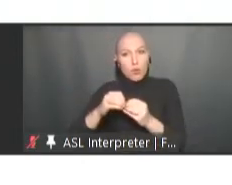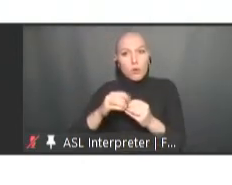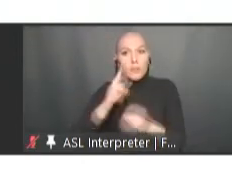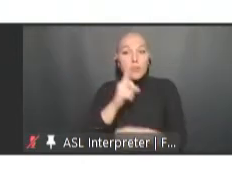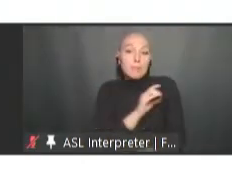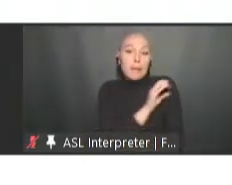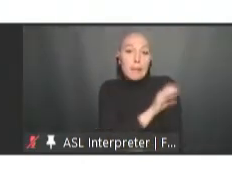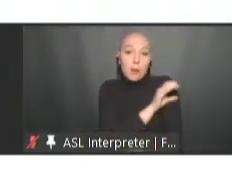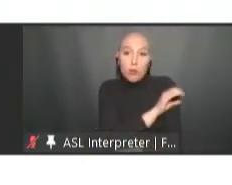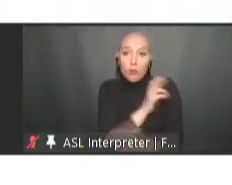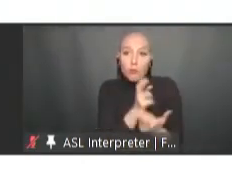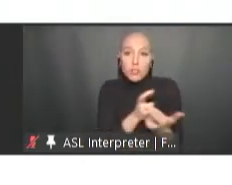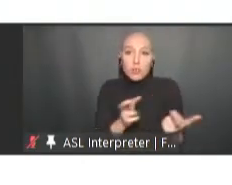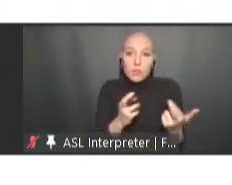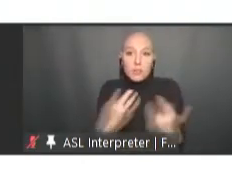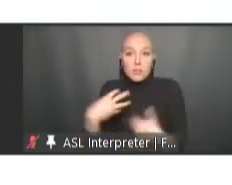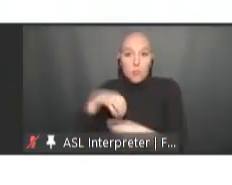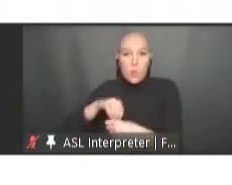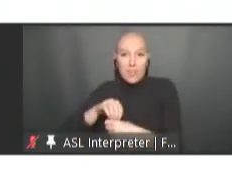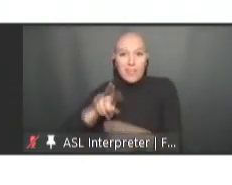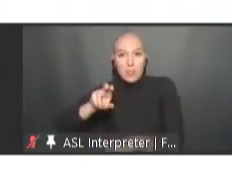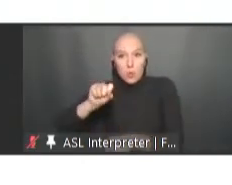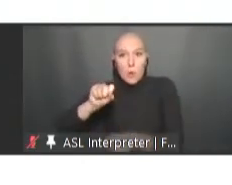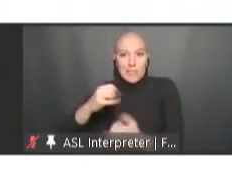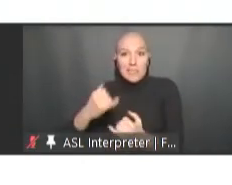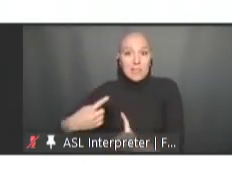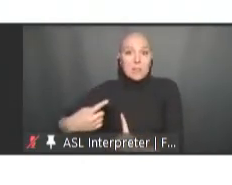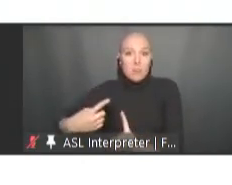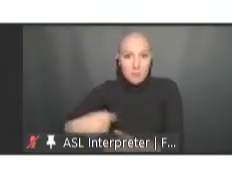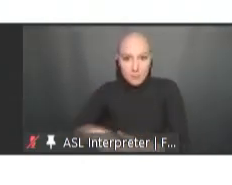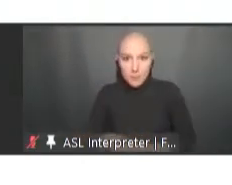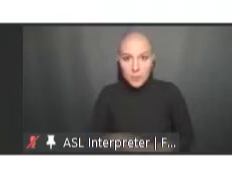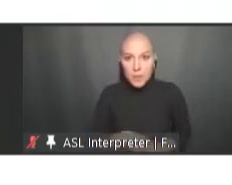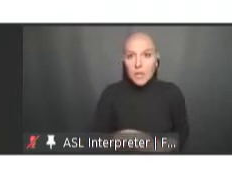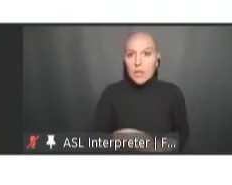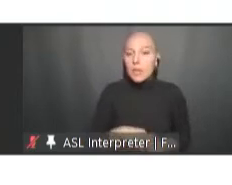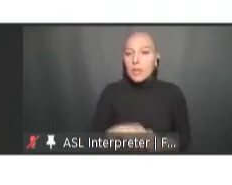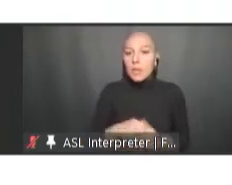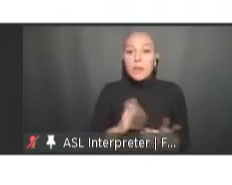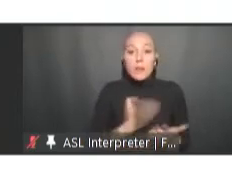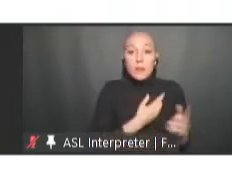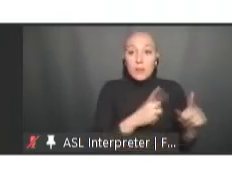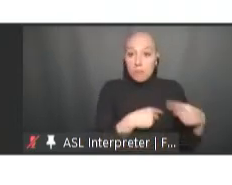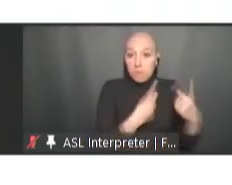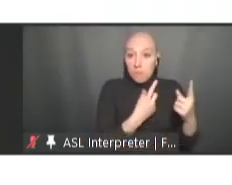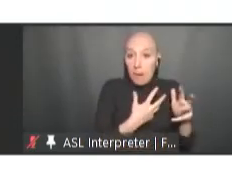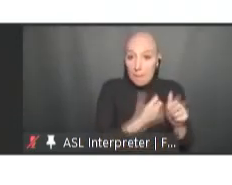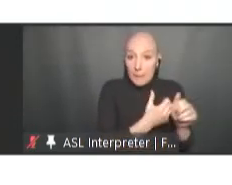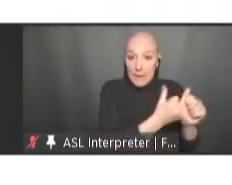within the U.S. at this point in time, and we have been keeping them up to date to the degree that